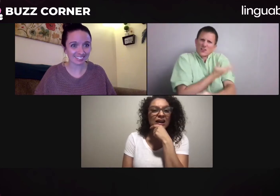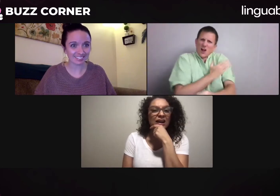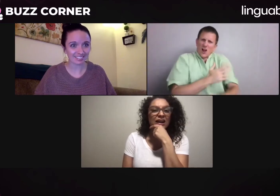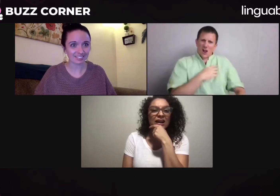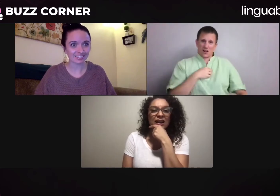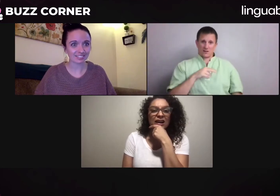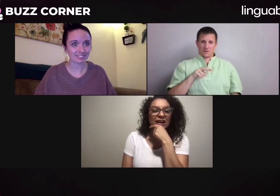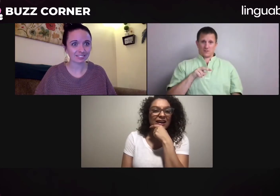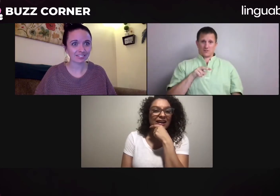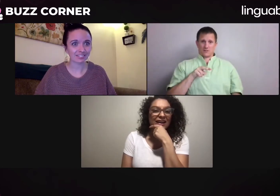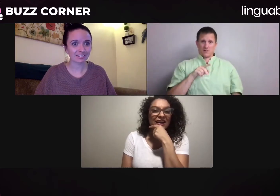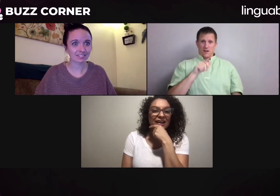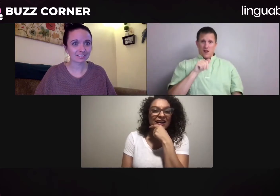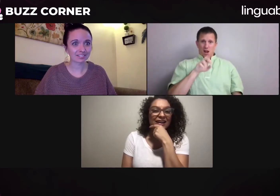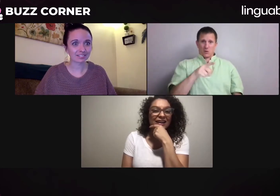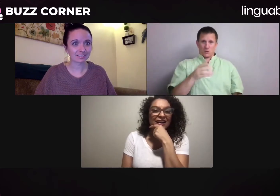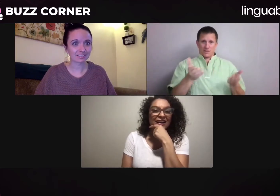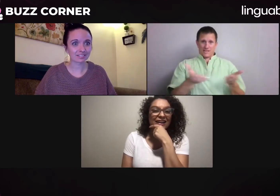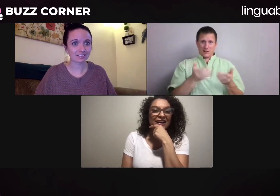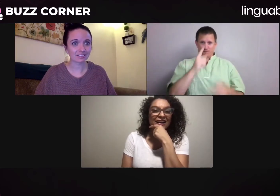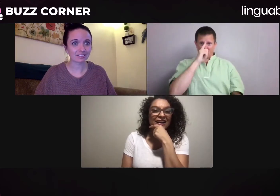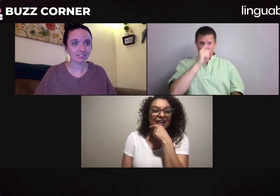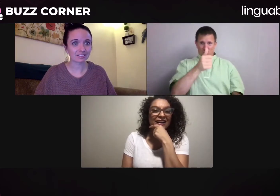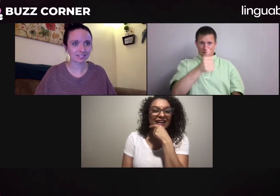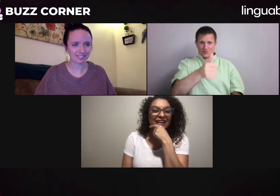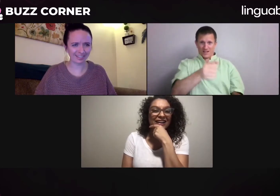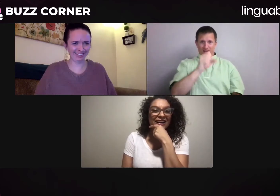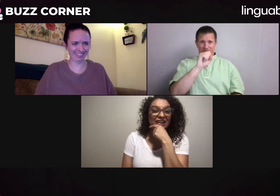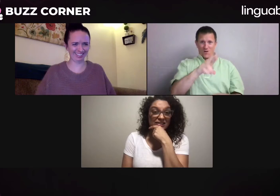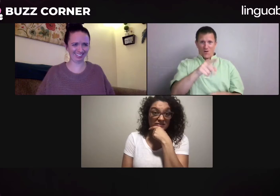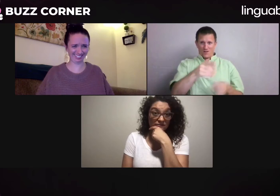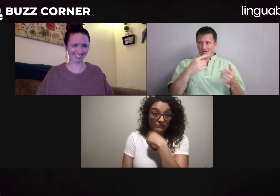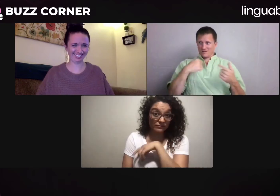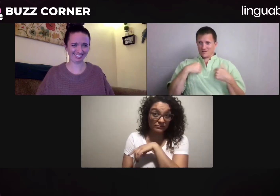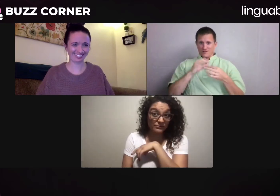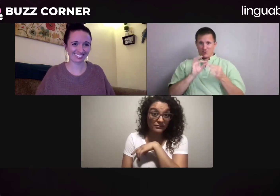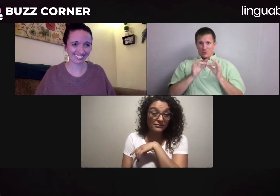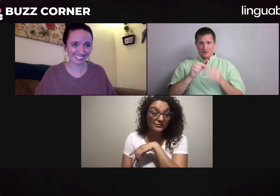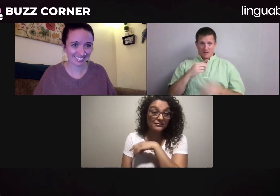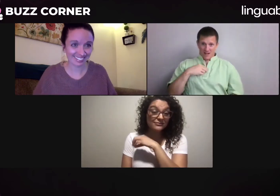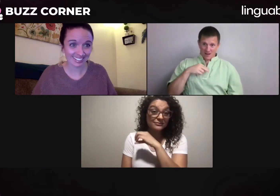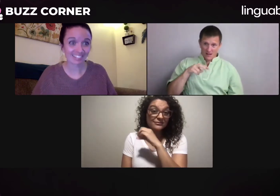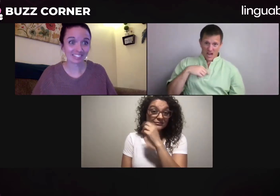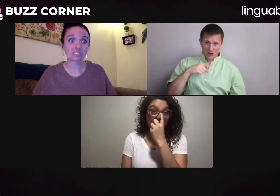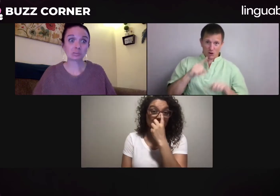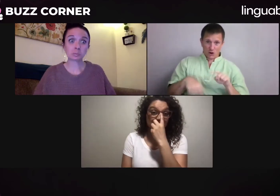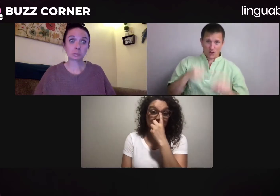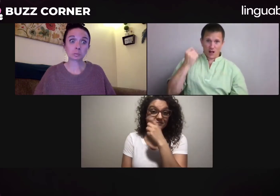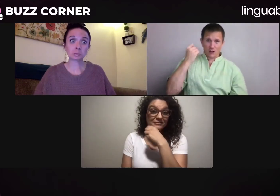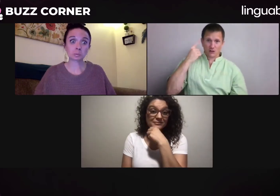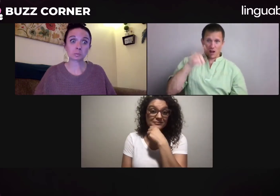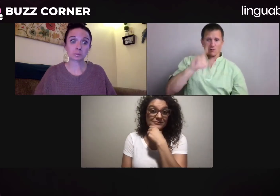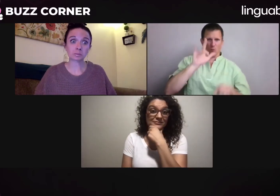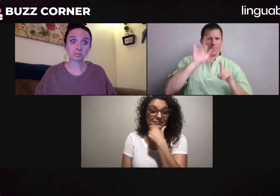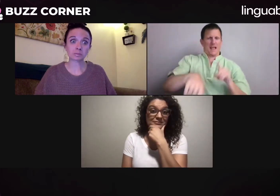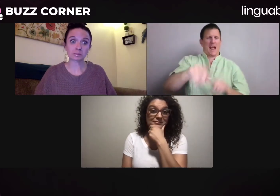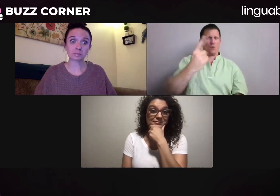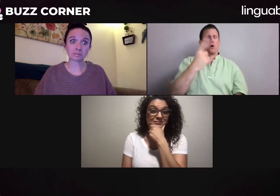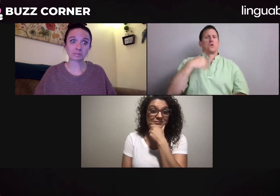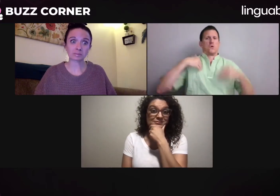They were really deep into it and I was like, are you here for yourself? Or are you interpreting for us?